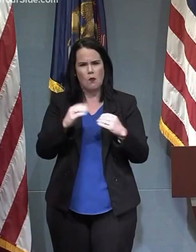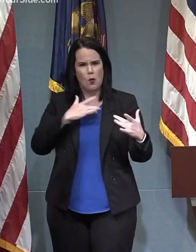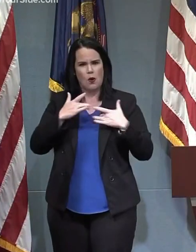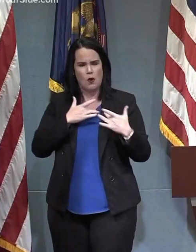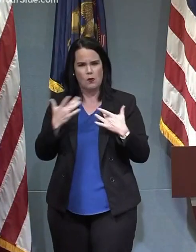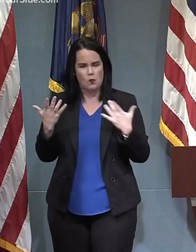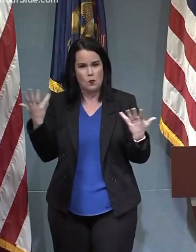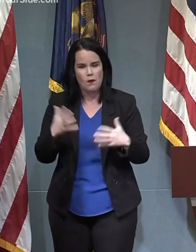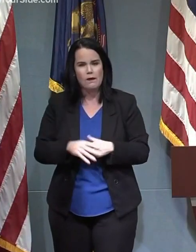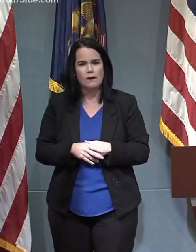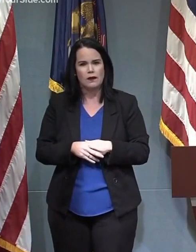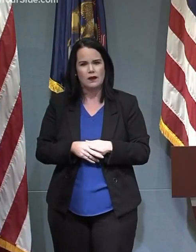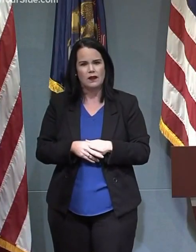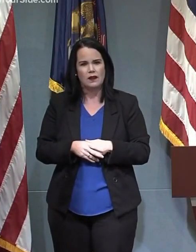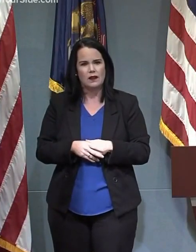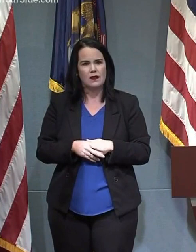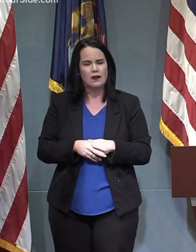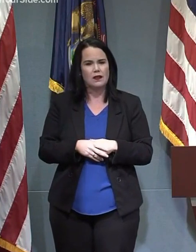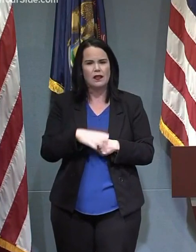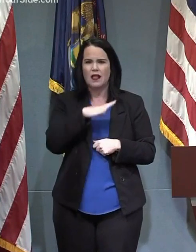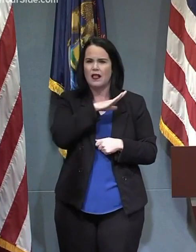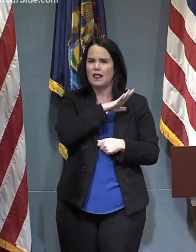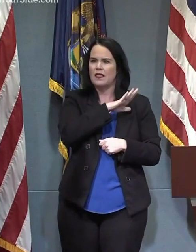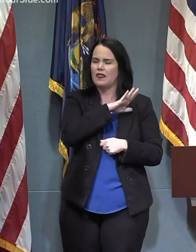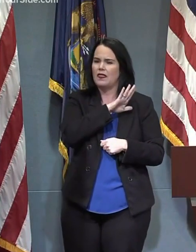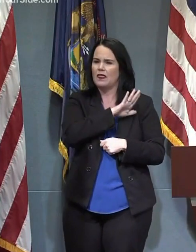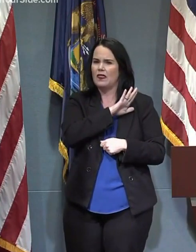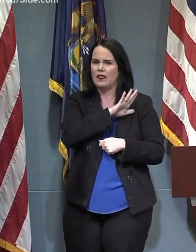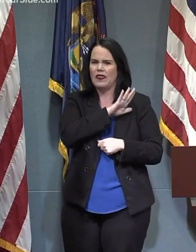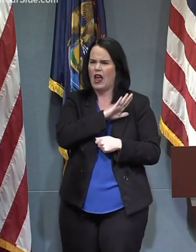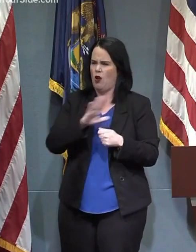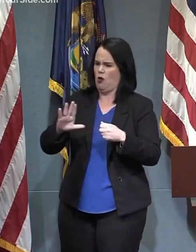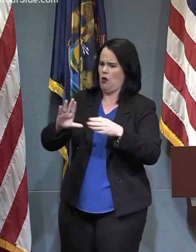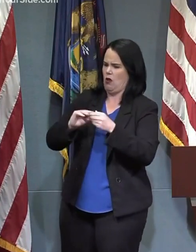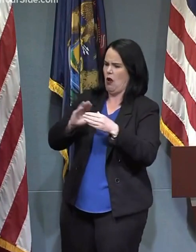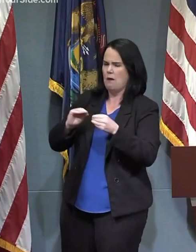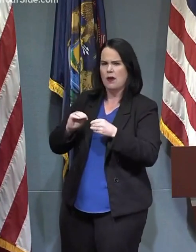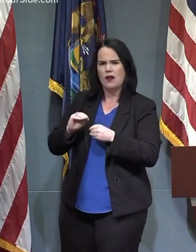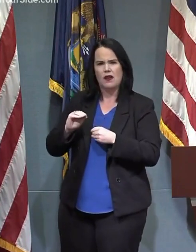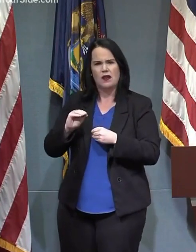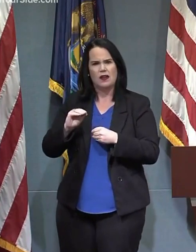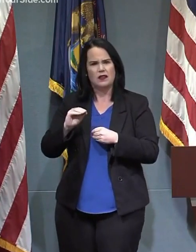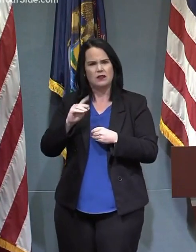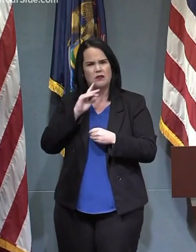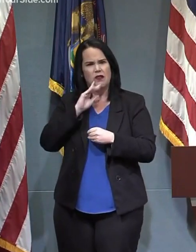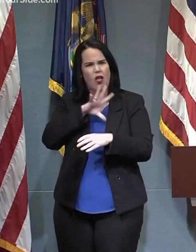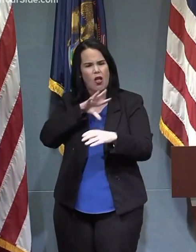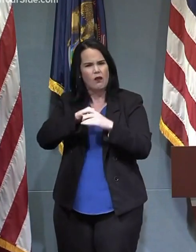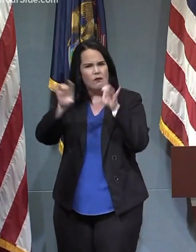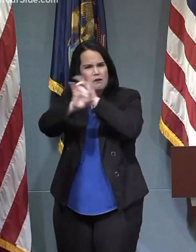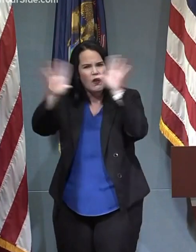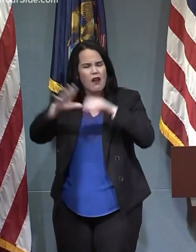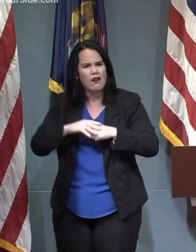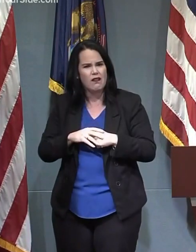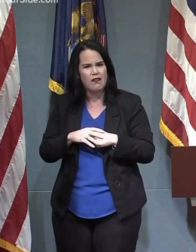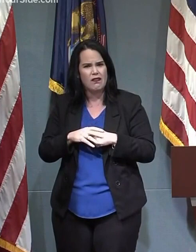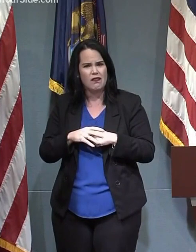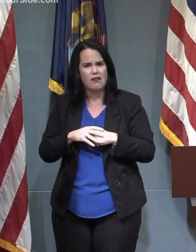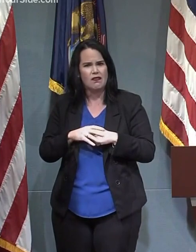ADDRESSED THESE THREATS CALLING GOT SUPPORT FROM REPUBLICAN LAWMAKERS ADDRESSED THESE THREATS CALLING GOT SUPPORT FROM REPUBLICAN LAWMAKERS 4@I'M ADDRESSED THESE THREATS CALLING GOT SUPPORT FROM REPUBLICAN LAWMAKERS 4@I'M INCREASINGLY GOT SUPPORT FROM REPUBLICAN LAWMAKERS 4@I'M INCREASINGLY GOT SUPPORT FROM REPUBLICAN LAWMAKERS 4@I'M INCREASINGLY CONCERNED GOT SUPPORT FROM REPUBLICAN LAWMAKERS 4@I'M INCREASINGLY CONCERNED ABOUT GOT SUPPORT FROM REPUBLICAN LAWMAKERS 4@I'M INCREASINGLY CONCERNED ABOUT THE GOT SUPPORT FROM REPUBLICAN LAWMAKERS 4@I'M INCREASINGLY CONCERNED ABOUT THE VIOLENT LAWMAKERS 4@I'M INCREASINGLY CONCERNED ABOUT THE VIOLENT LAWMAKERS 4@I'M INCREASINGLY CONCERNED ABOUT THE VIOLENT NATURE LAWMAKERS 4@I'M INCREASINGLY CONCERNED ABOUT THE VIOLENT NATURE OF LAWMAKERS 4@I'M INCREASINGLY CONCERNED ABOUT THE VIOLENT NATURE OF THEIR LAWMAKERS 4@I'M INCREASINGLY CONCERNED ABOUT THE VIOLENT NATURE OF THEIR EXTREME CONCERNED ABOUT THE VIOLENT NATURE OF THEIR EXTREME CONCERNED ABOUT THE VIOLENT NATURE OF THEIR EXTREME COMMENTS CONCERNED ABOUT THE VIOLENT NATURE OF THEIR EXTREME COMMENTS THAT CONCERNED ABOUT THE VIOLENT NATURE OF THEIR EXTREME COMMENTS THAT ARE CONCERNED ABOUT THE VIOLENT NATURE OF THEIR EXTREME COMMENTS THAT ARE BEING